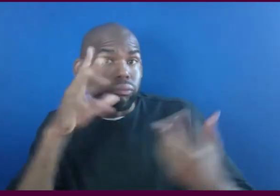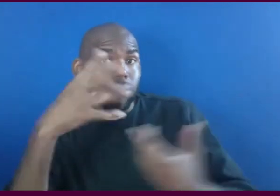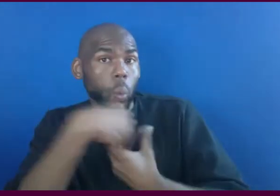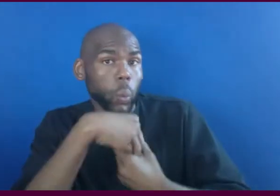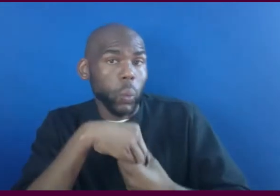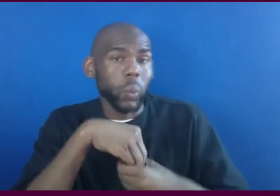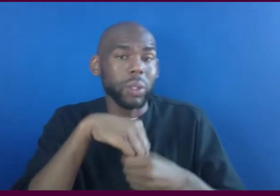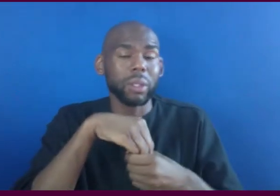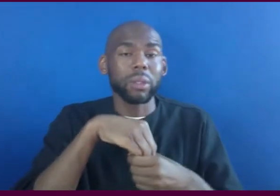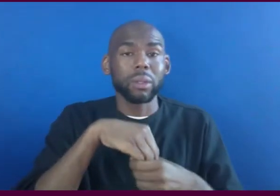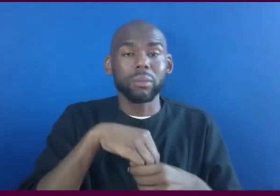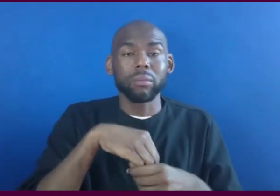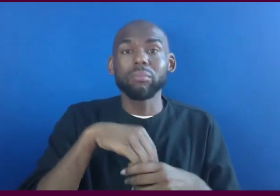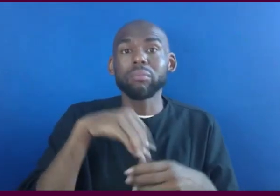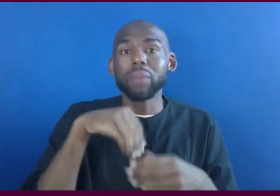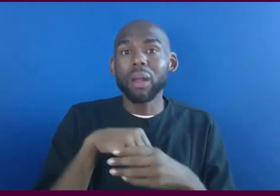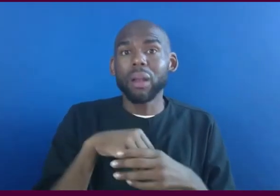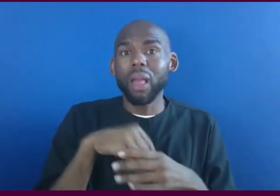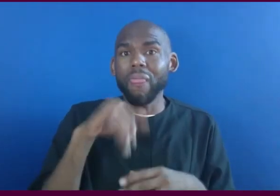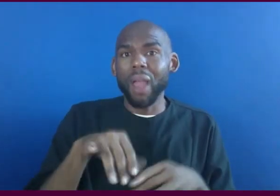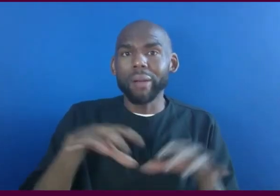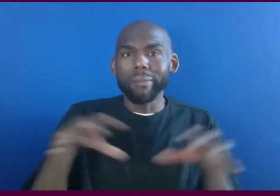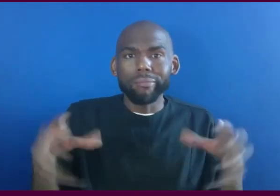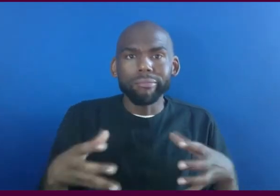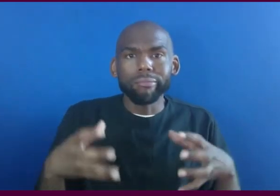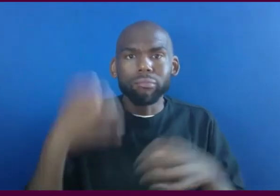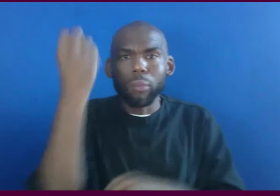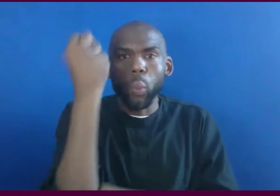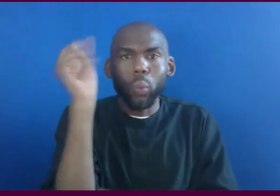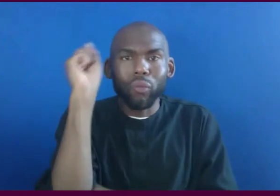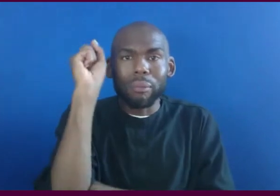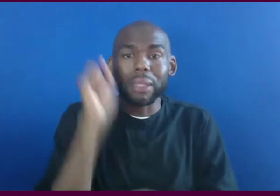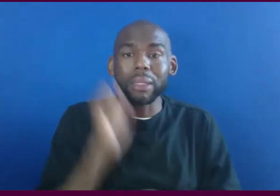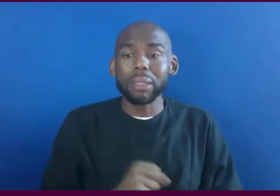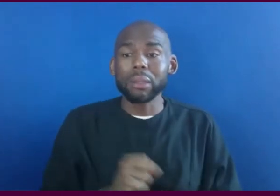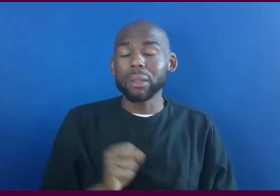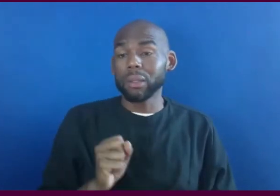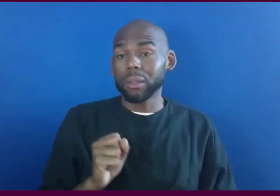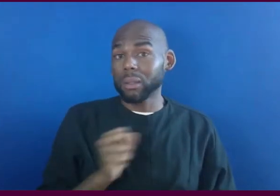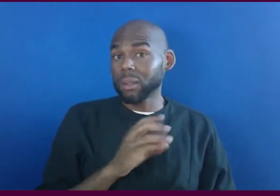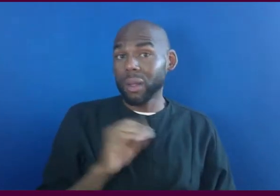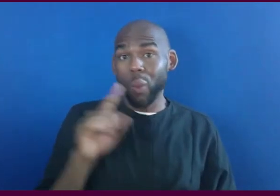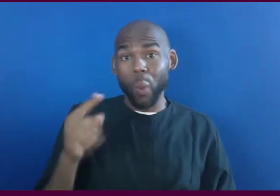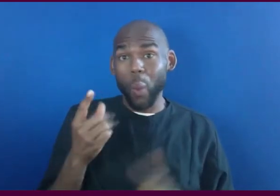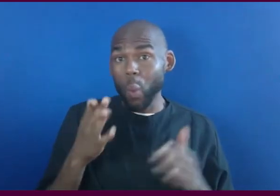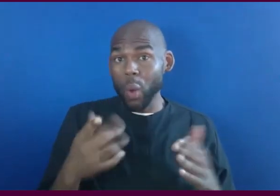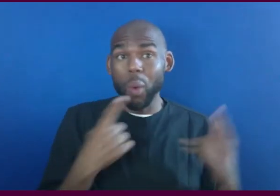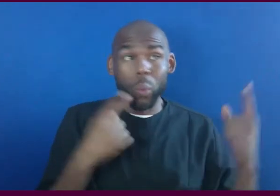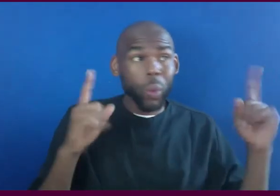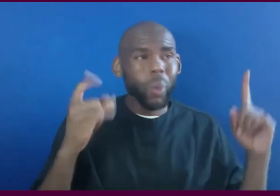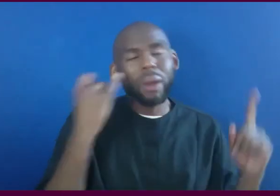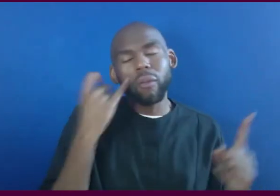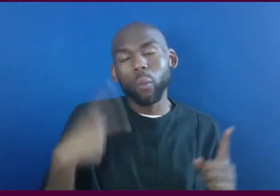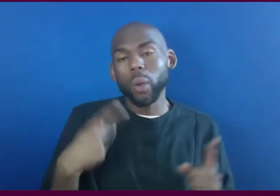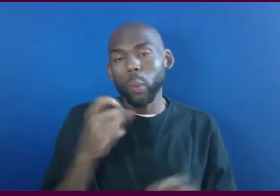included within those movements. And like I said, the only way we win is if we work together.